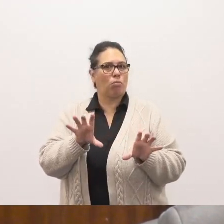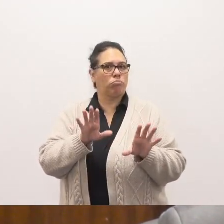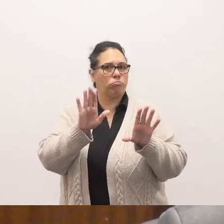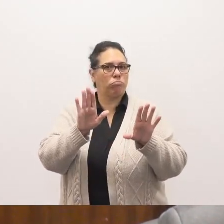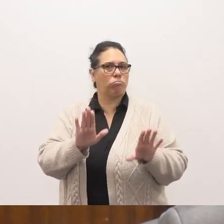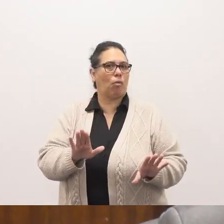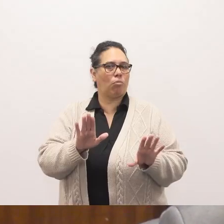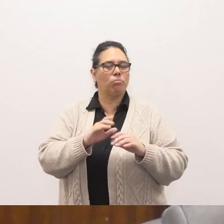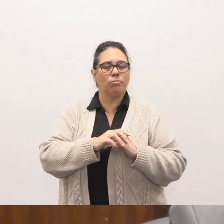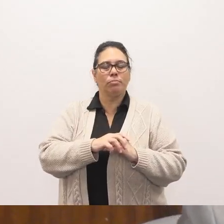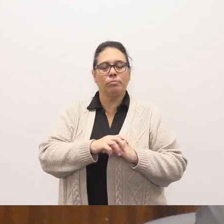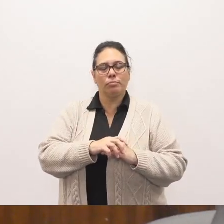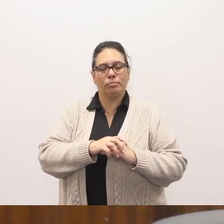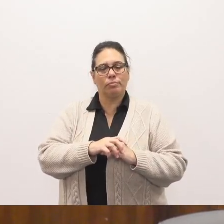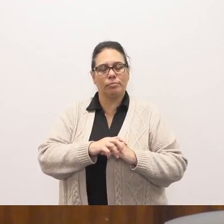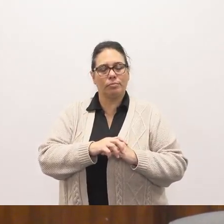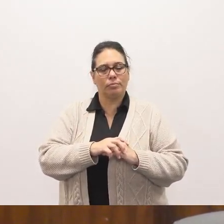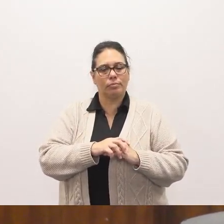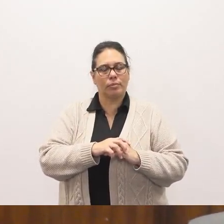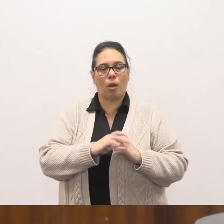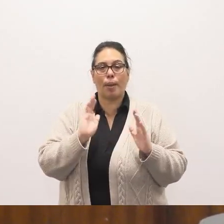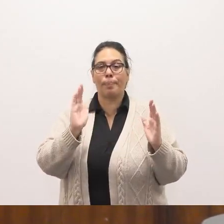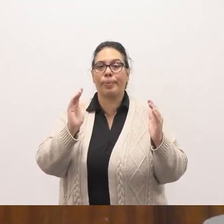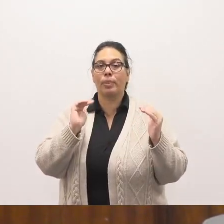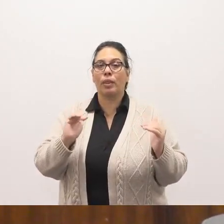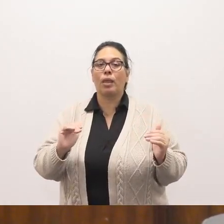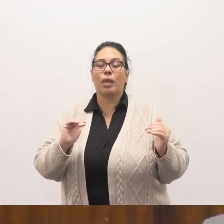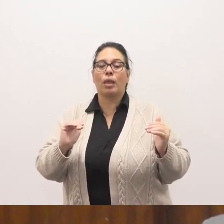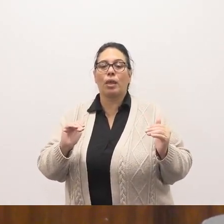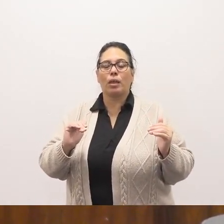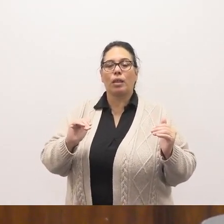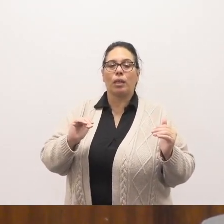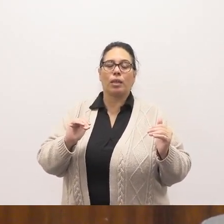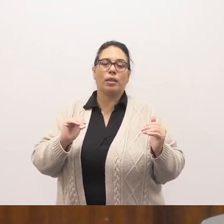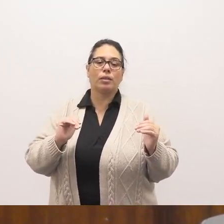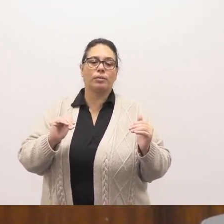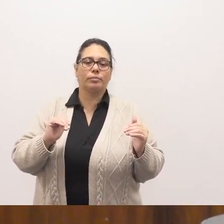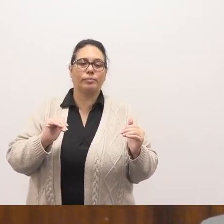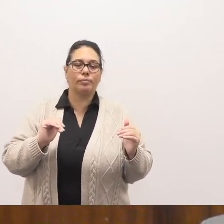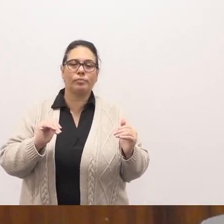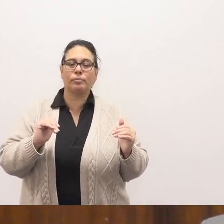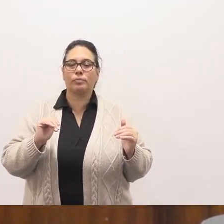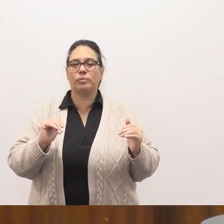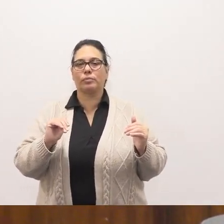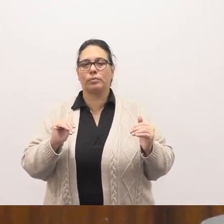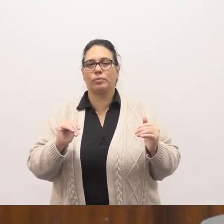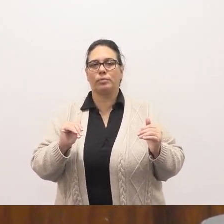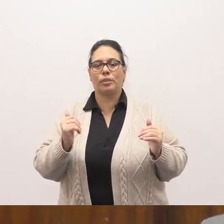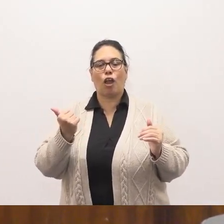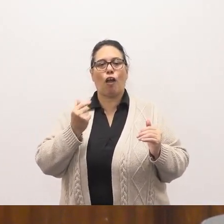Next, I wanted to give a special shout out to, we had a couple of performers at yesterday's